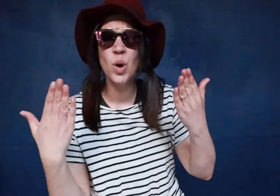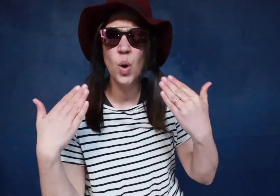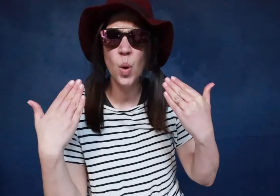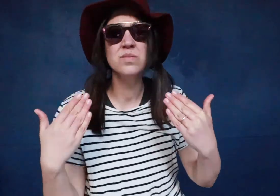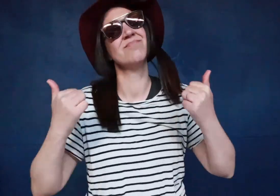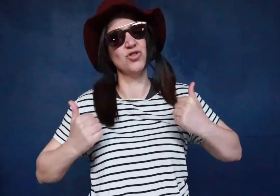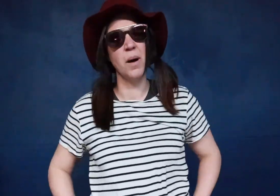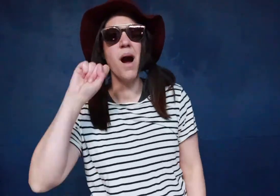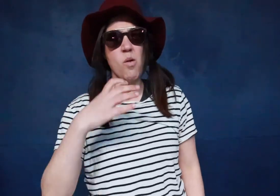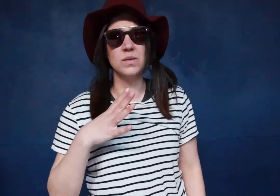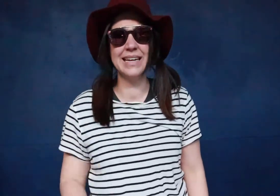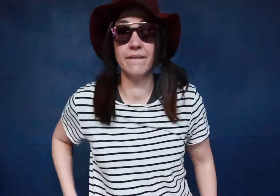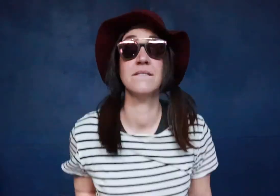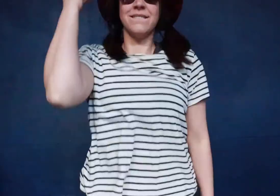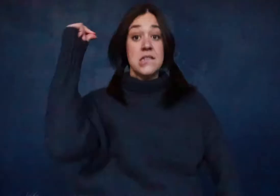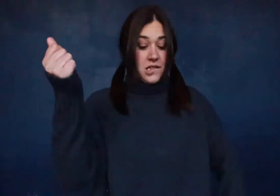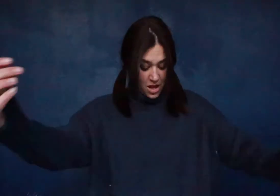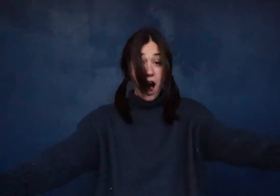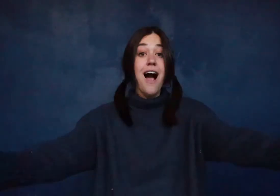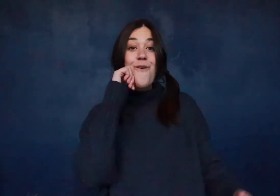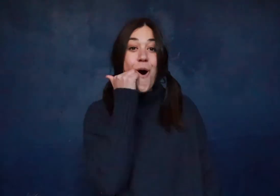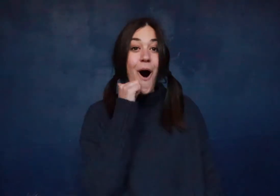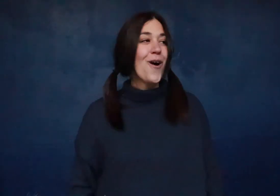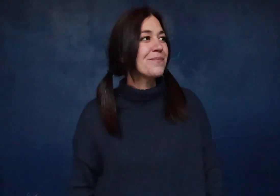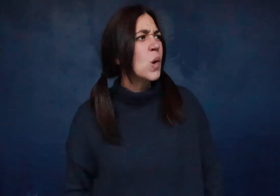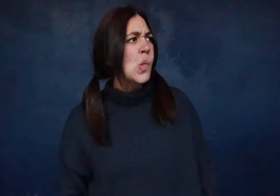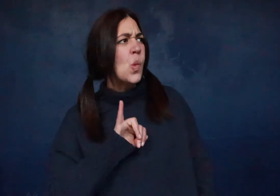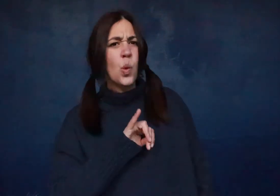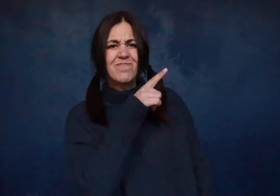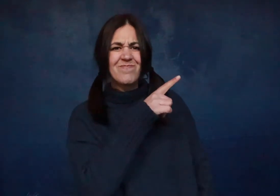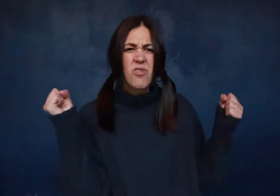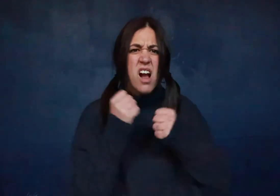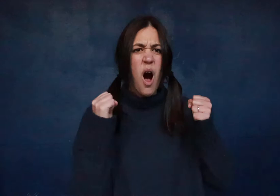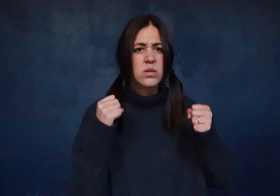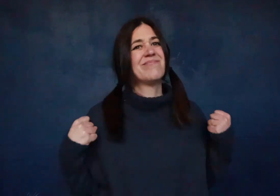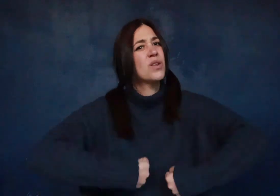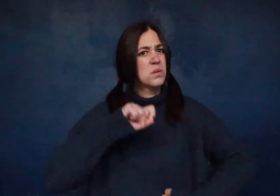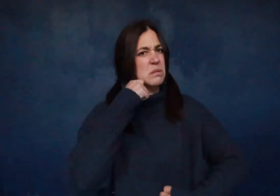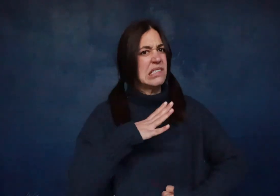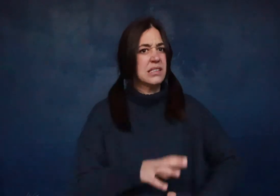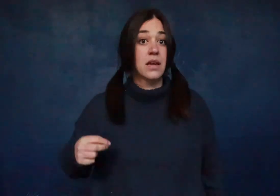Is it cool? I'll need a jumper! Warm! Oohh... It looks cold! I'll need a jacket